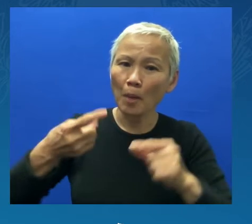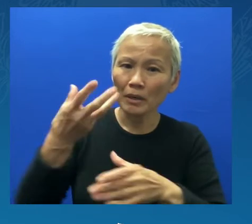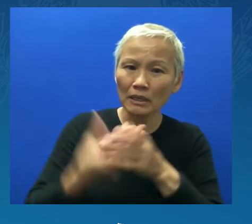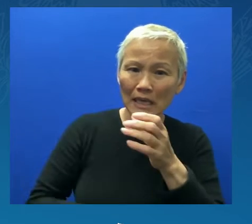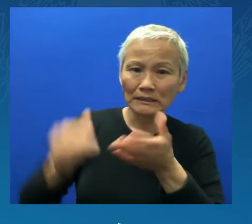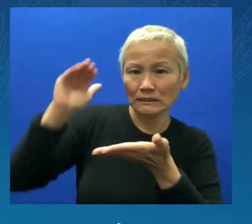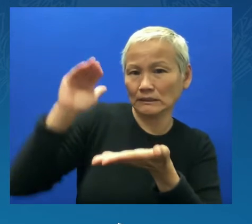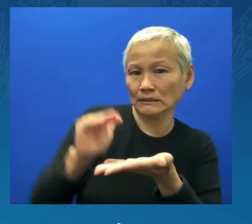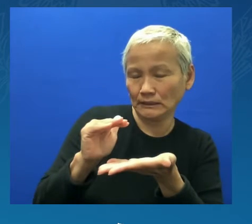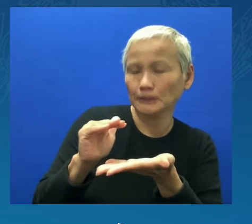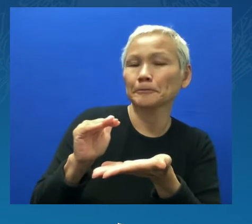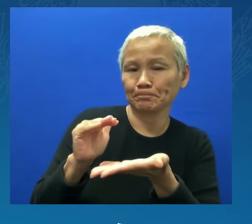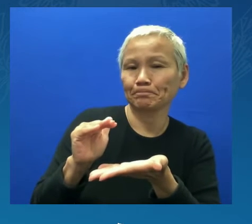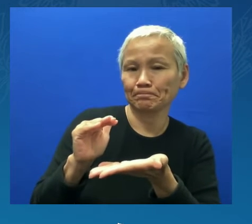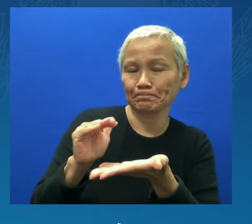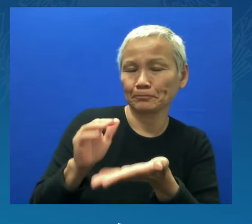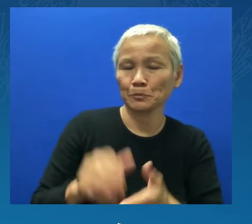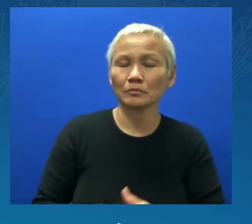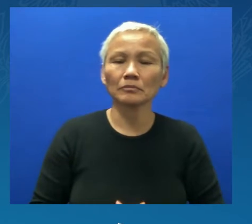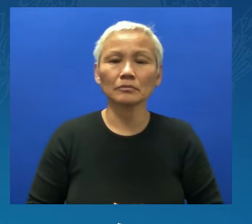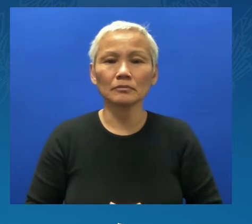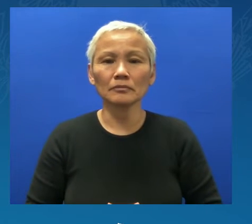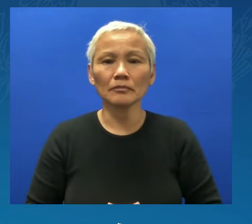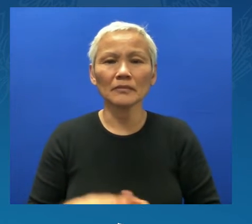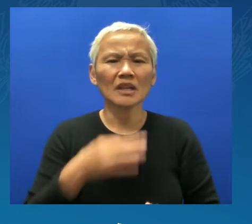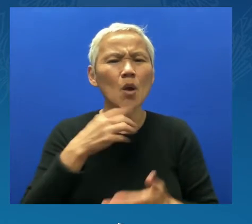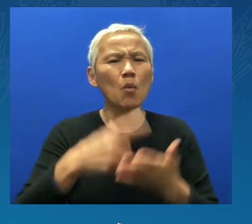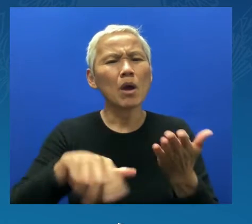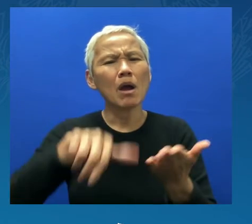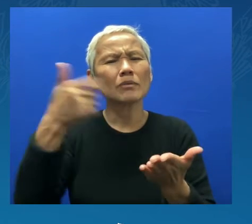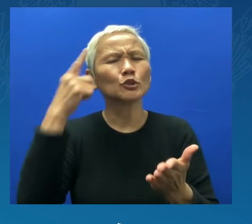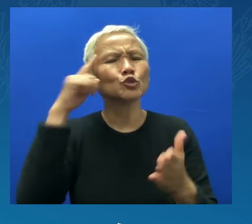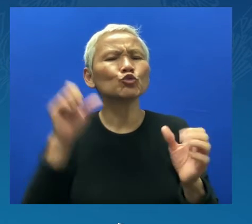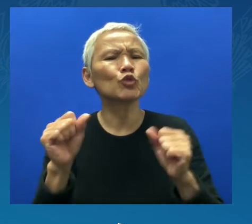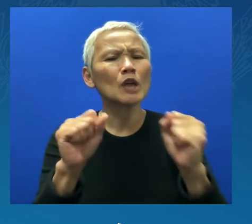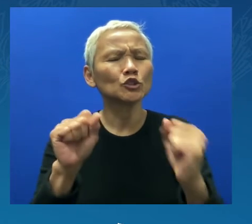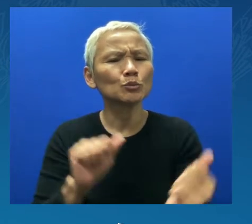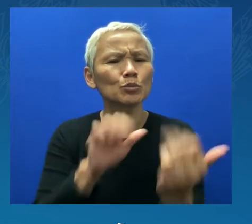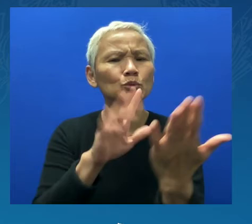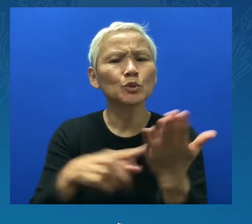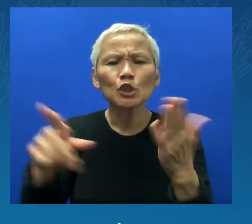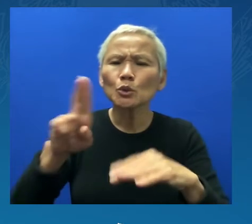using to address this issue? The Vice President: Well, this is an issue I've long worked on. In the Senate,